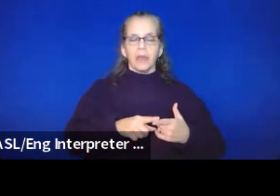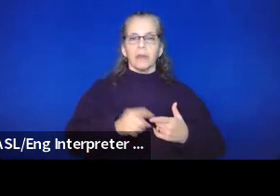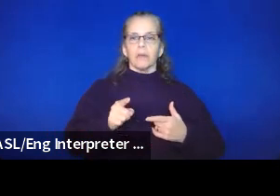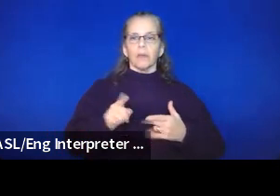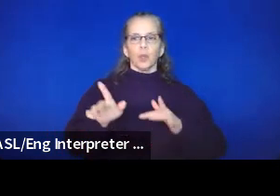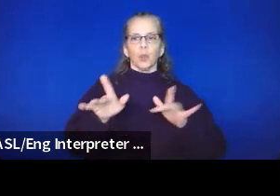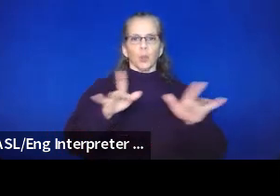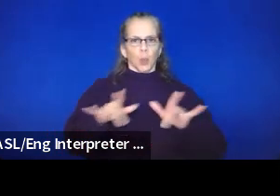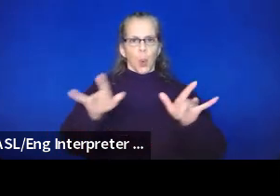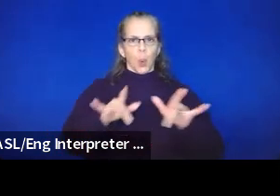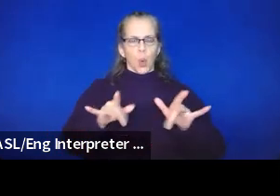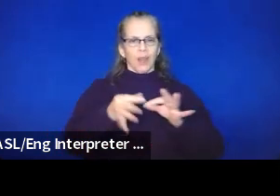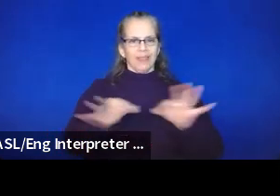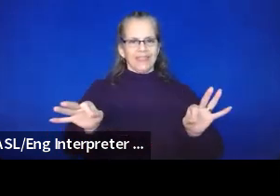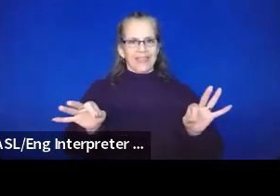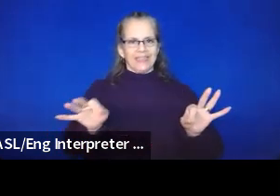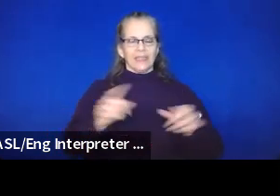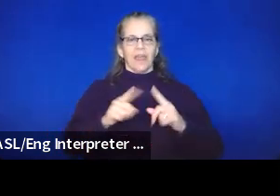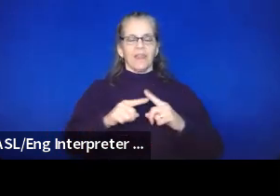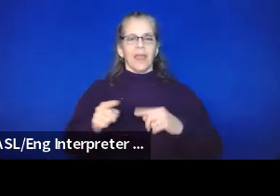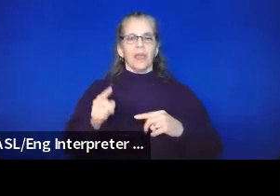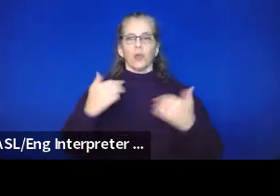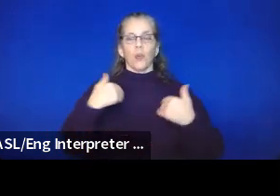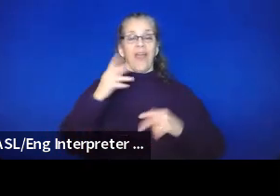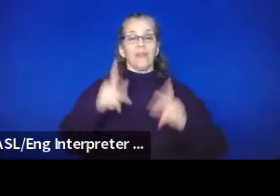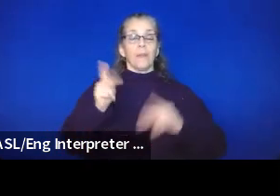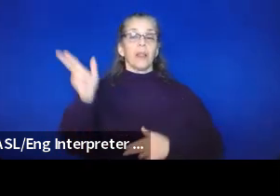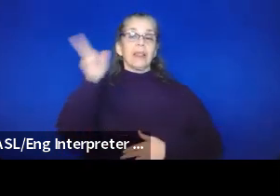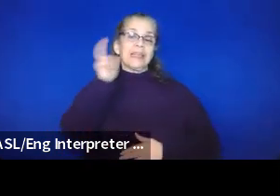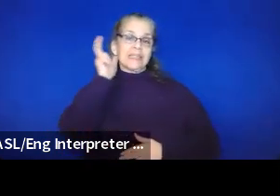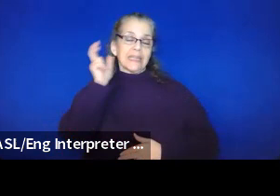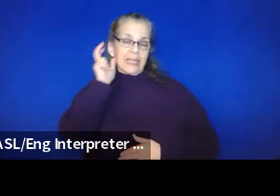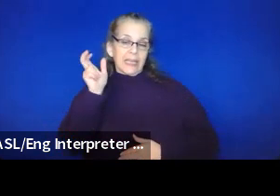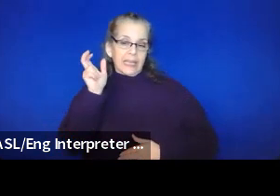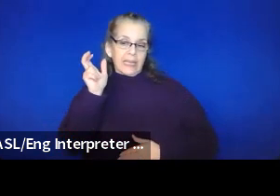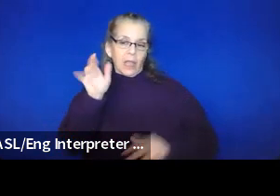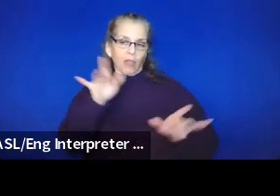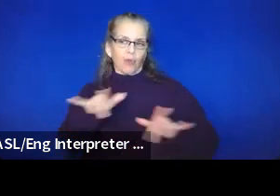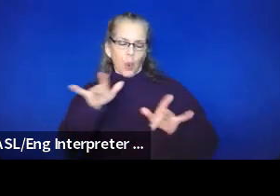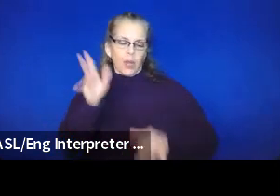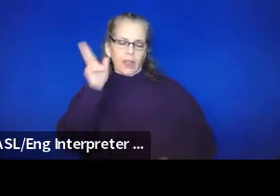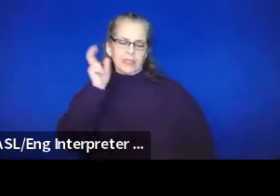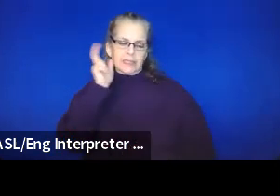have some other people listening blindly to the recording and they vote they voted on